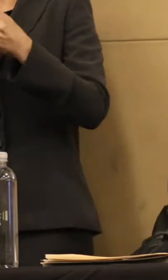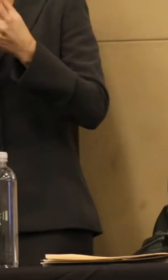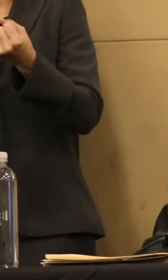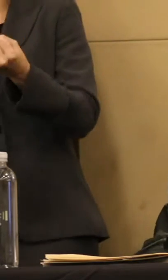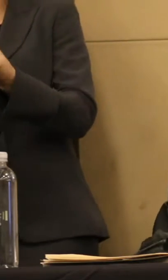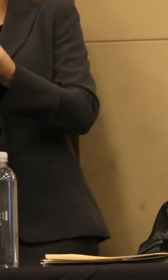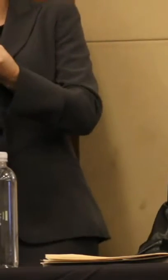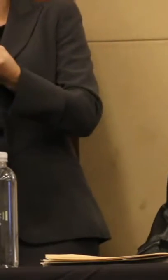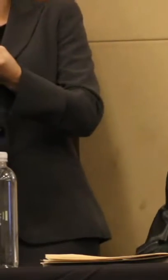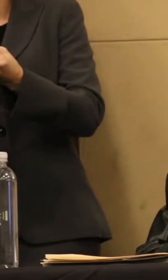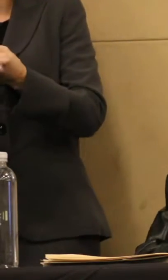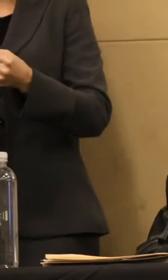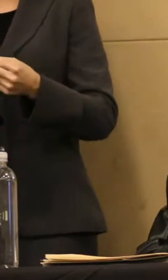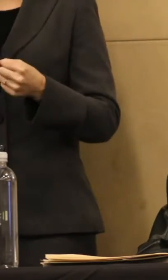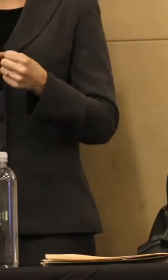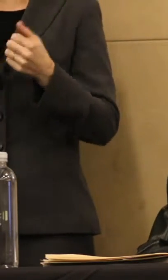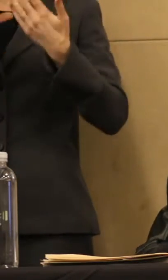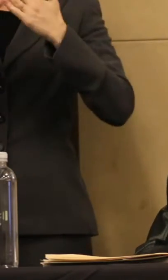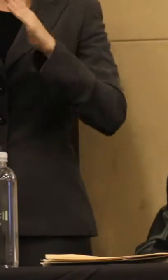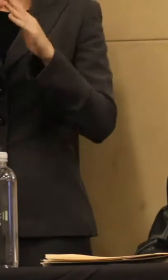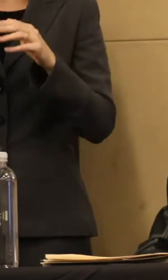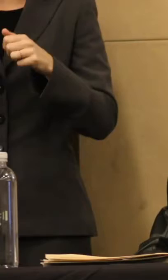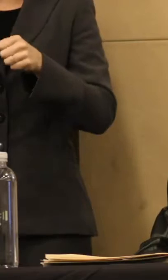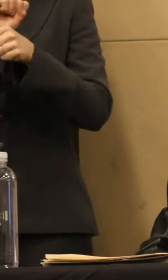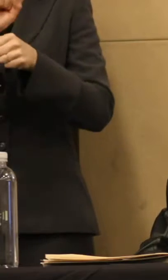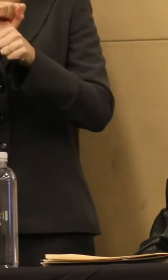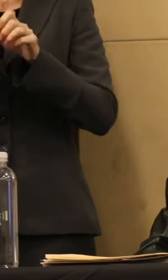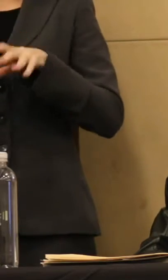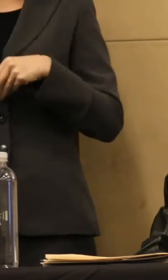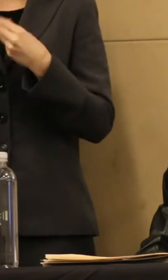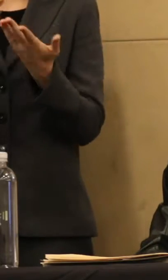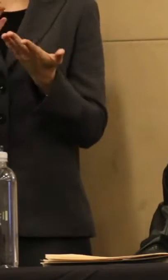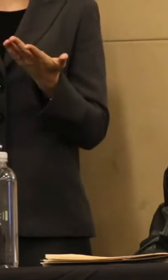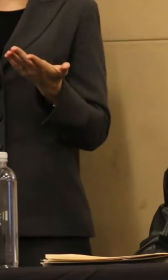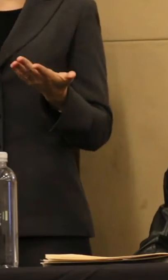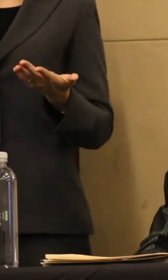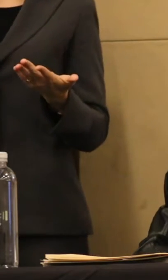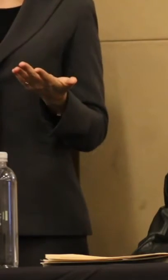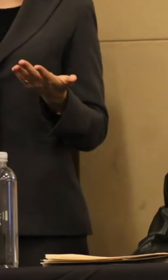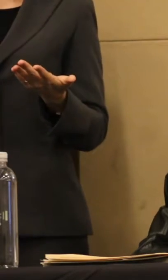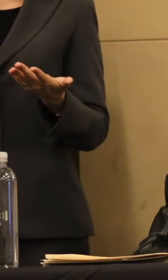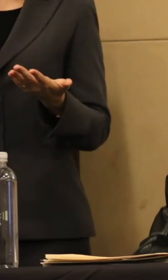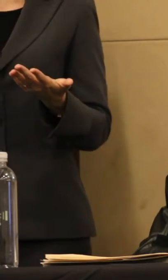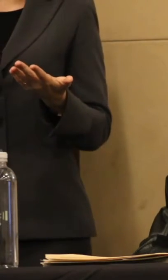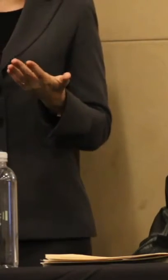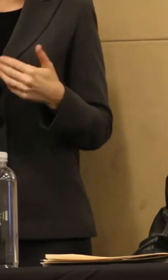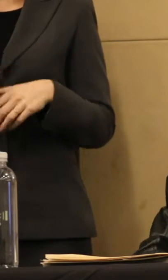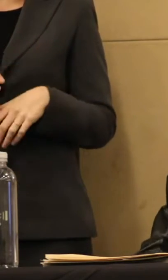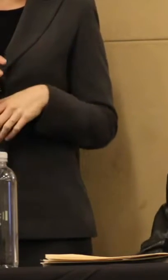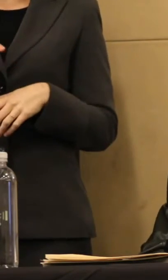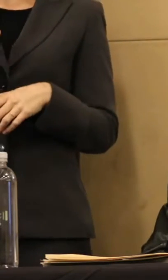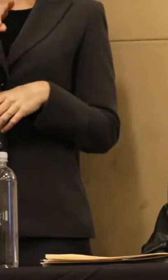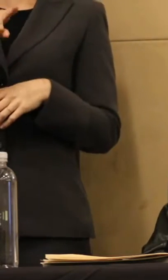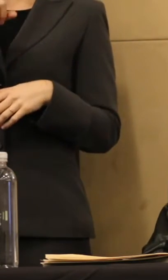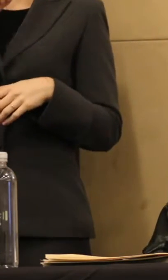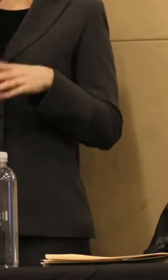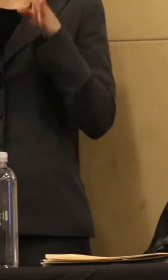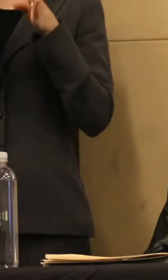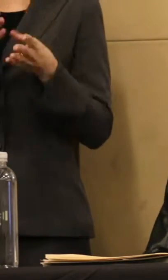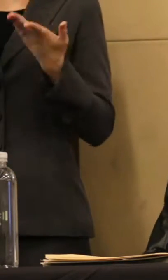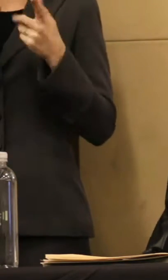in work, with the benefits that they've come to rely on.